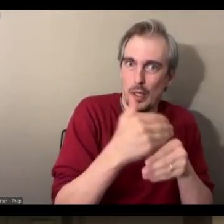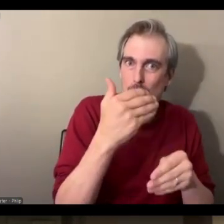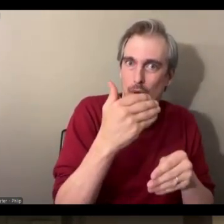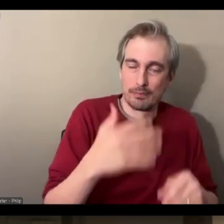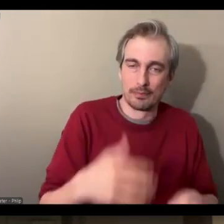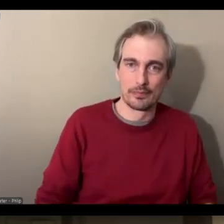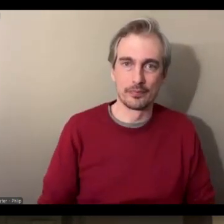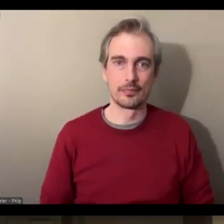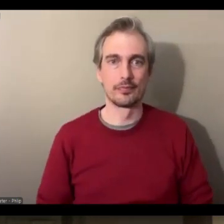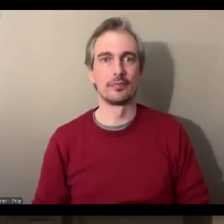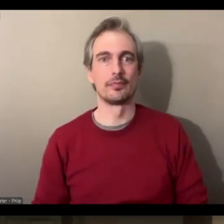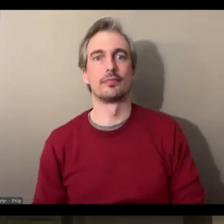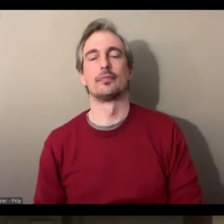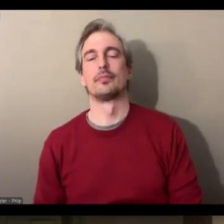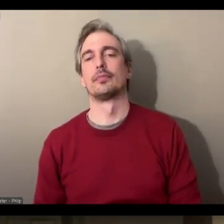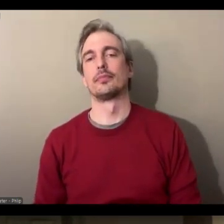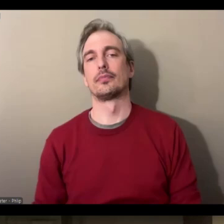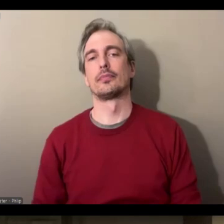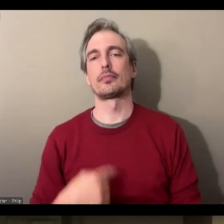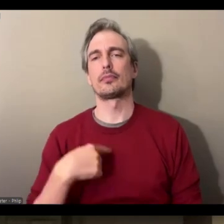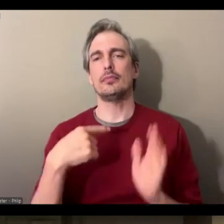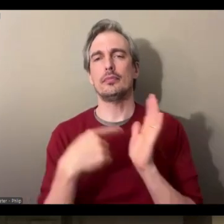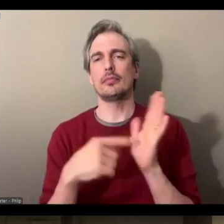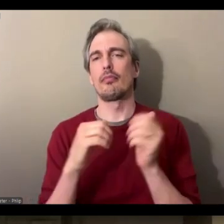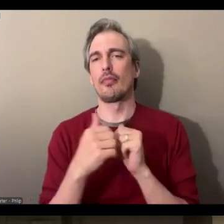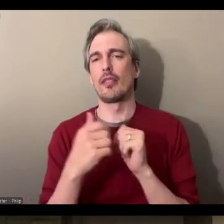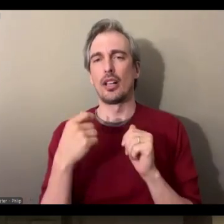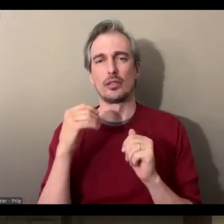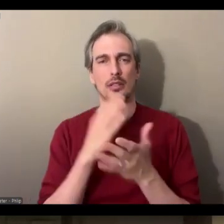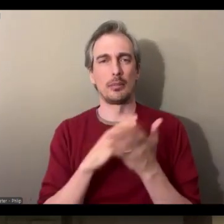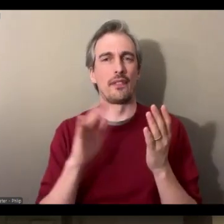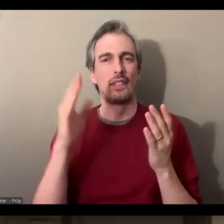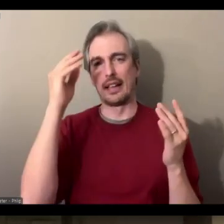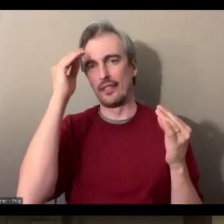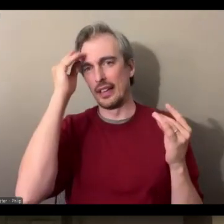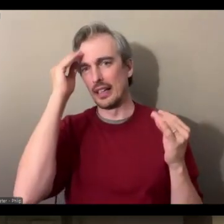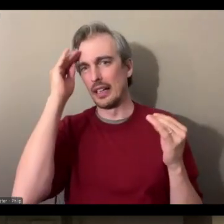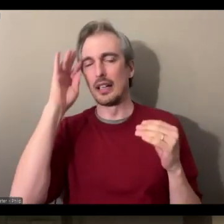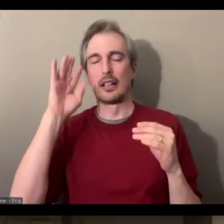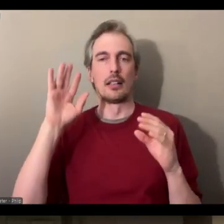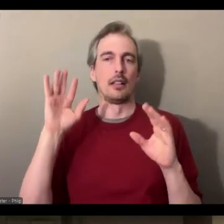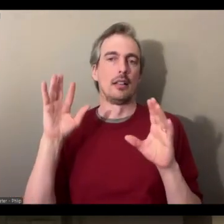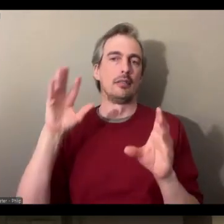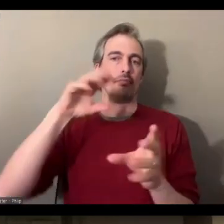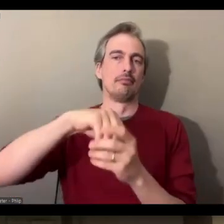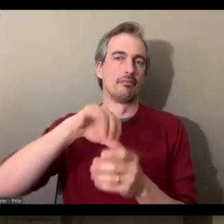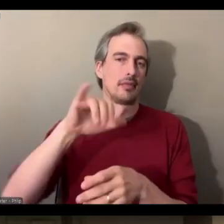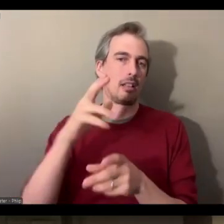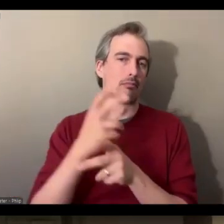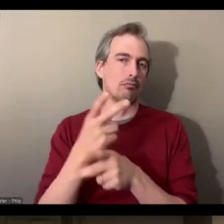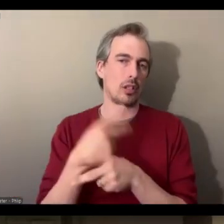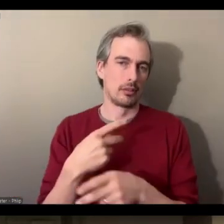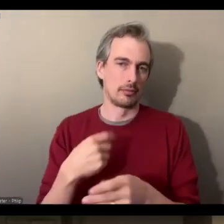took some of that thinking. And pumped it into the product that PAC uses. And lots of institutions,